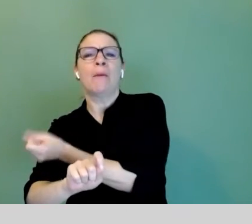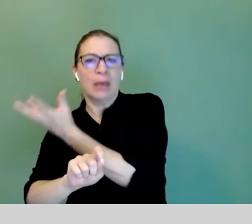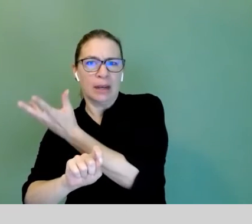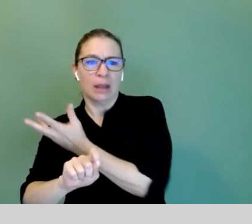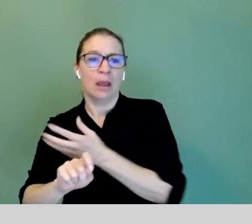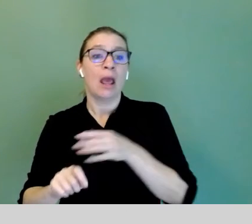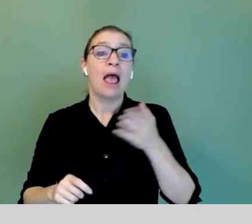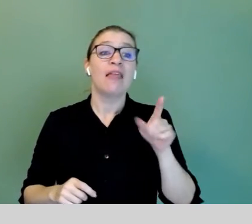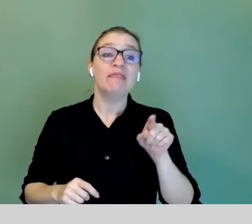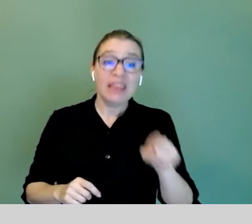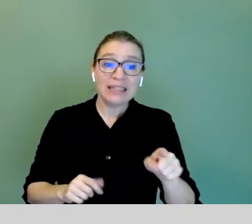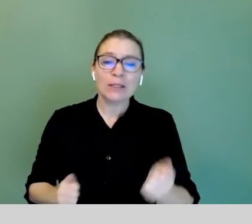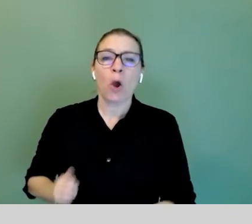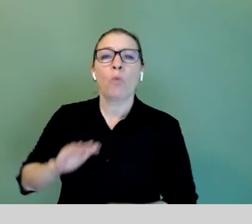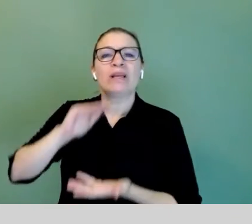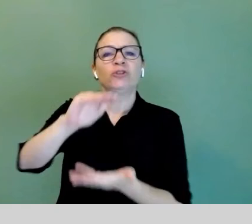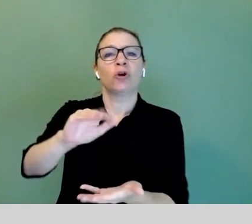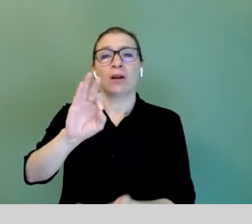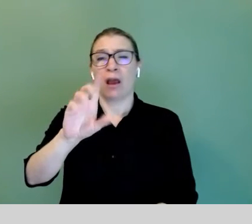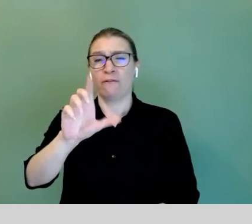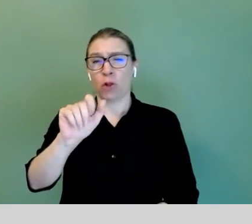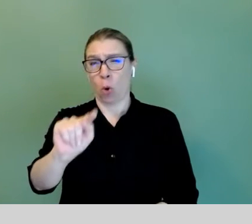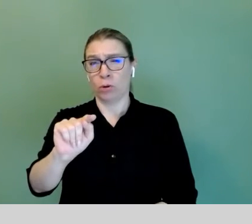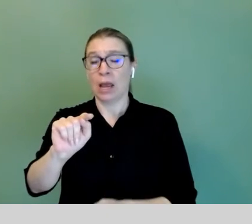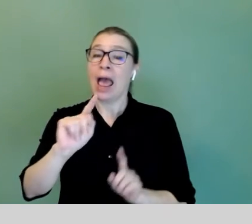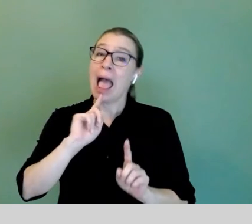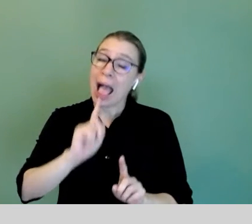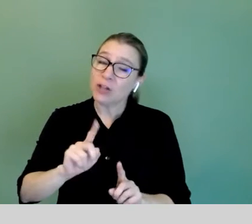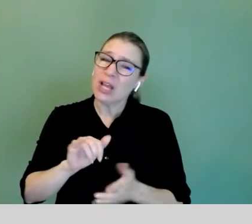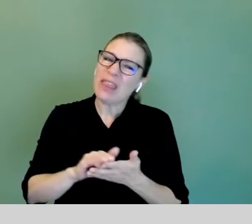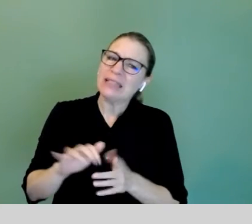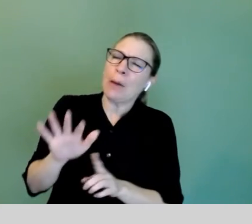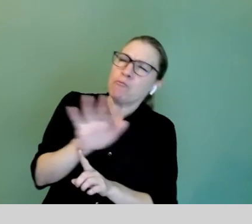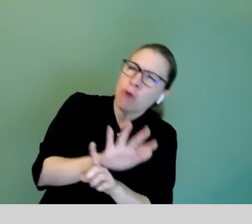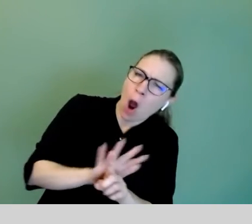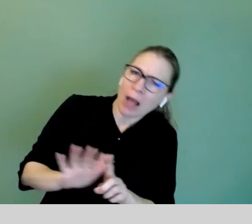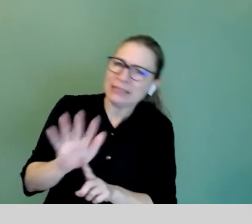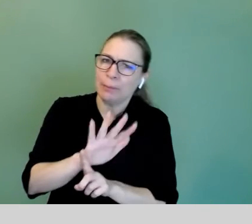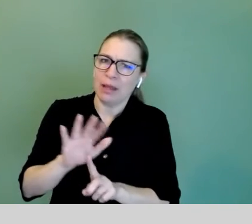But in this case, it returns a float. And actually, that will be some approximate